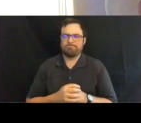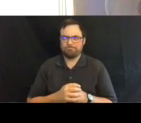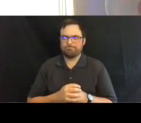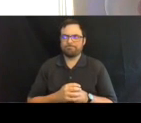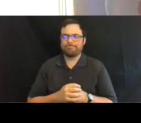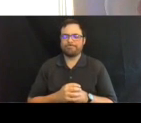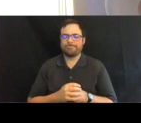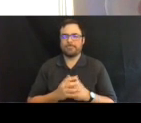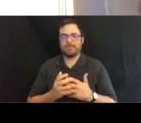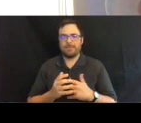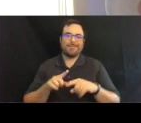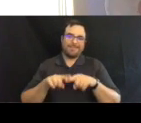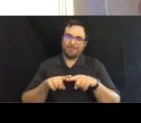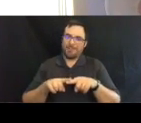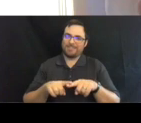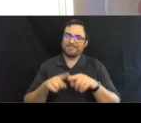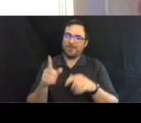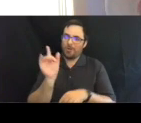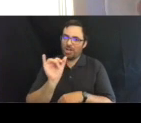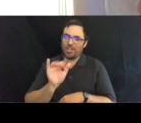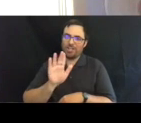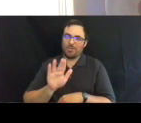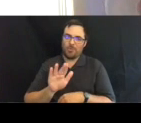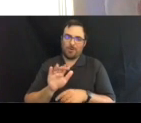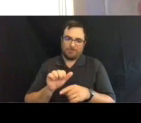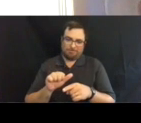are a private practice person, where you are going to the